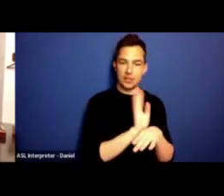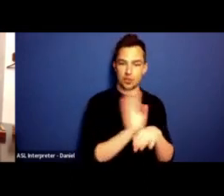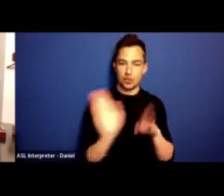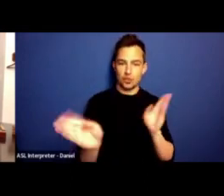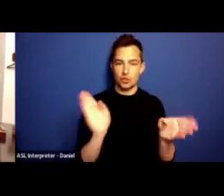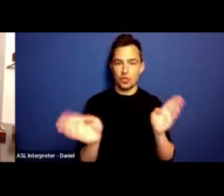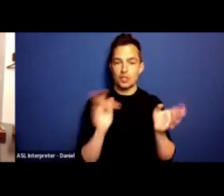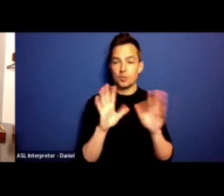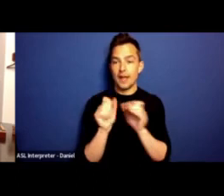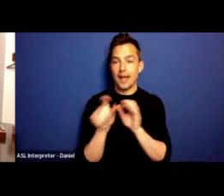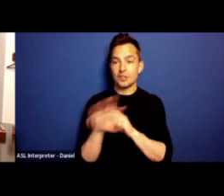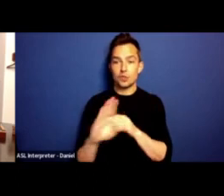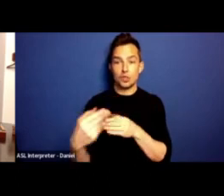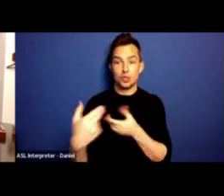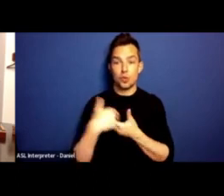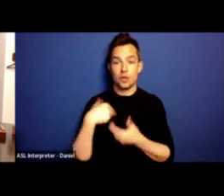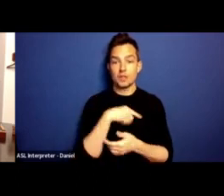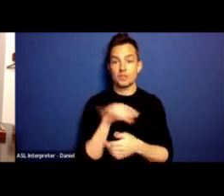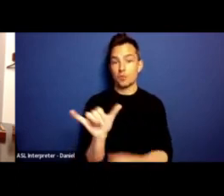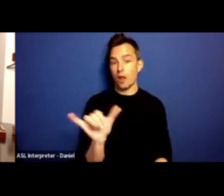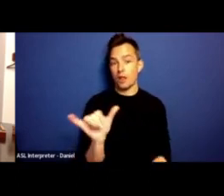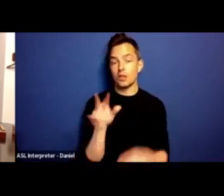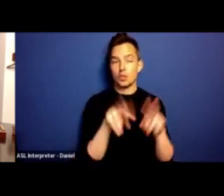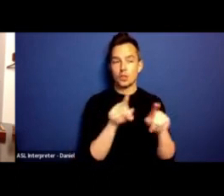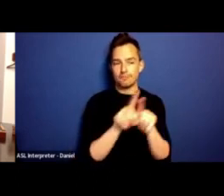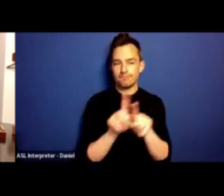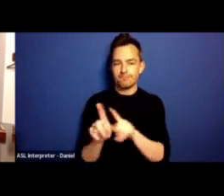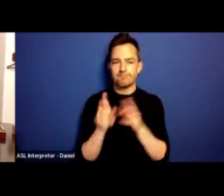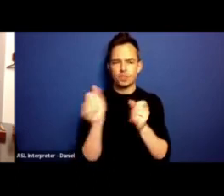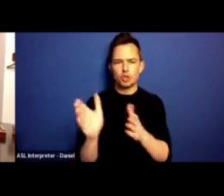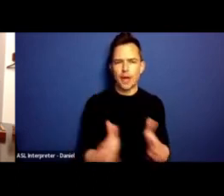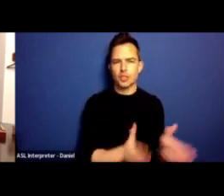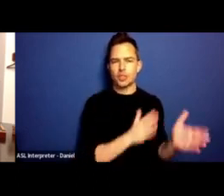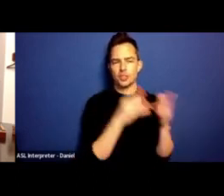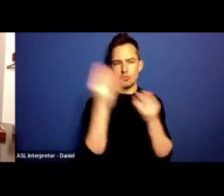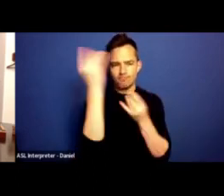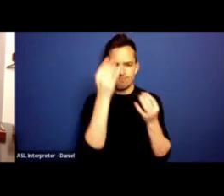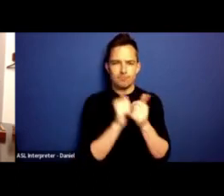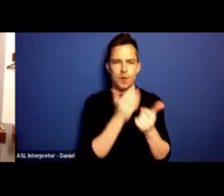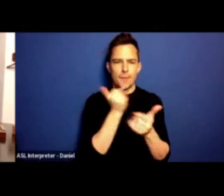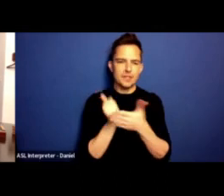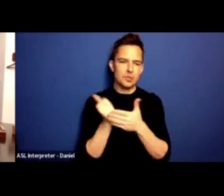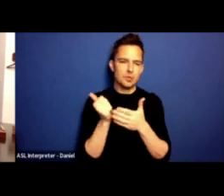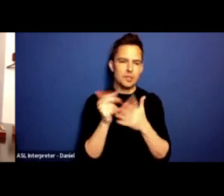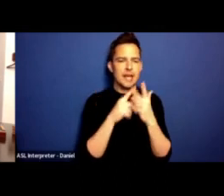with us as well, in looking at those strategies in order to think about how best to implement them. The last thing I